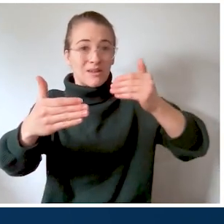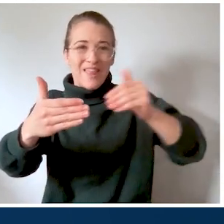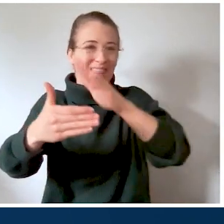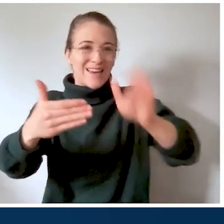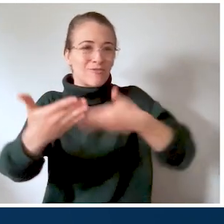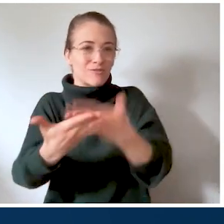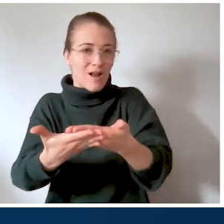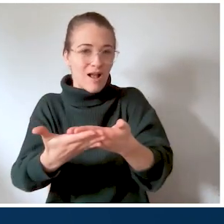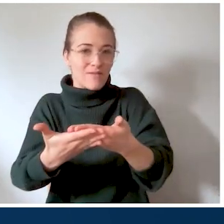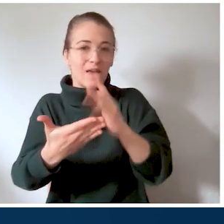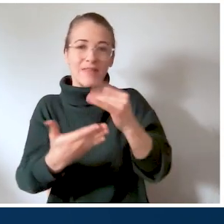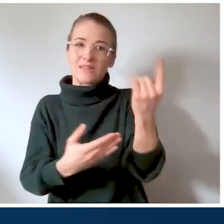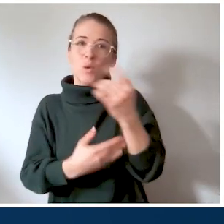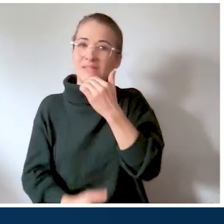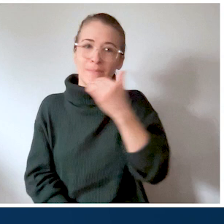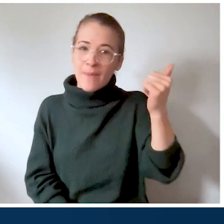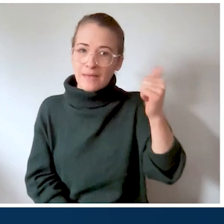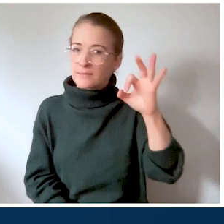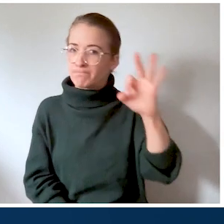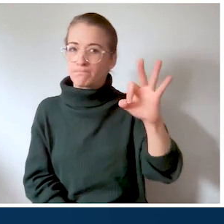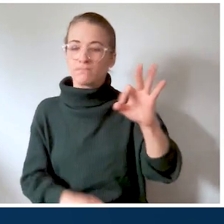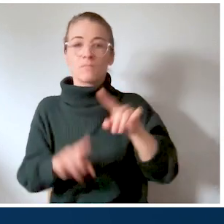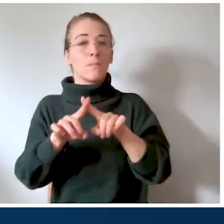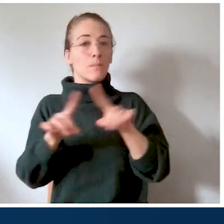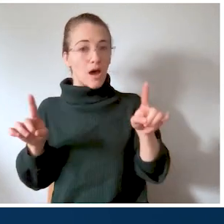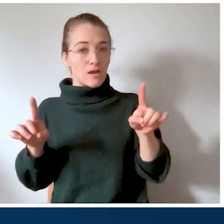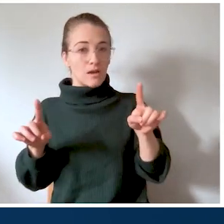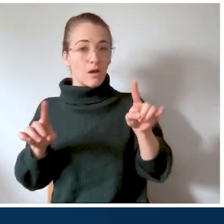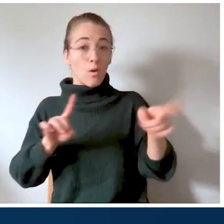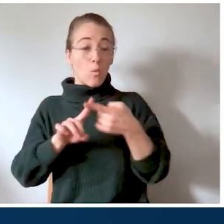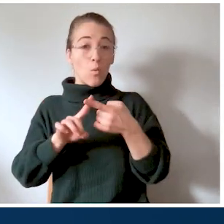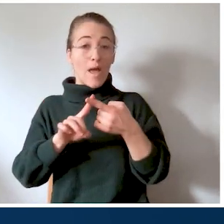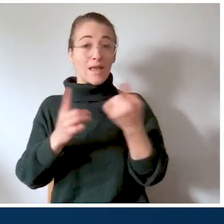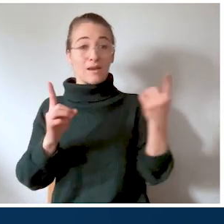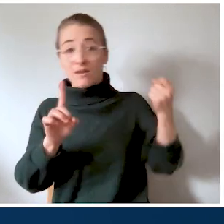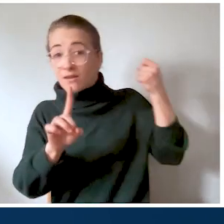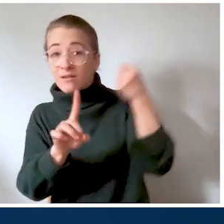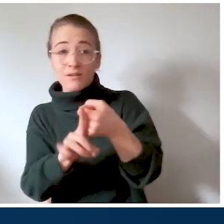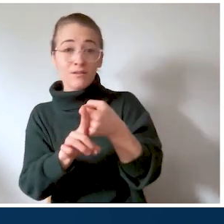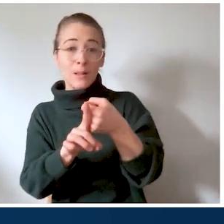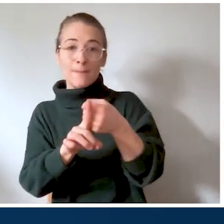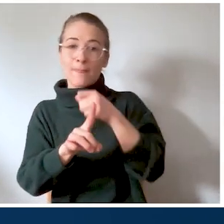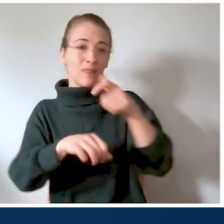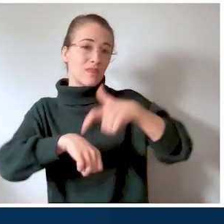which is always the best thing. However, when we're in the middle of a storm, obviously it's not the time to prepare